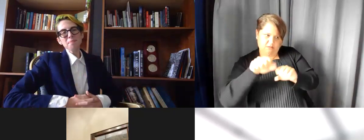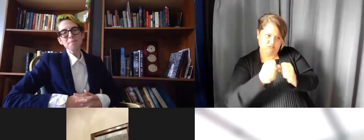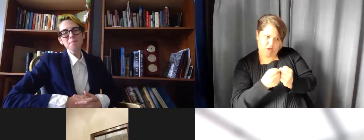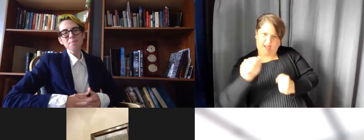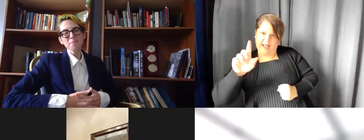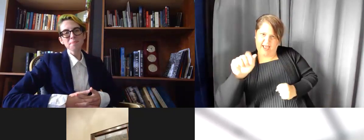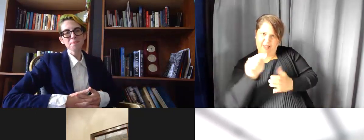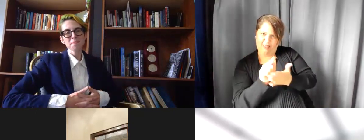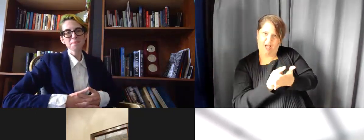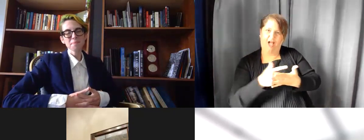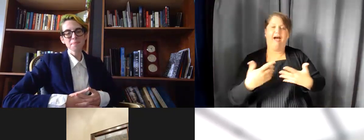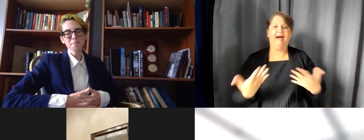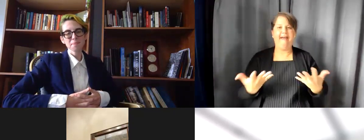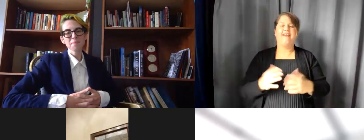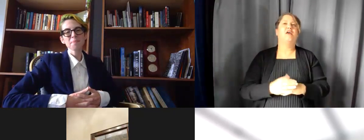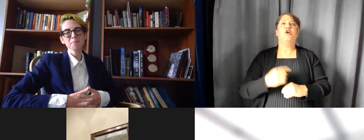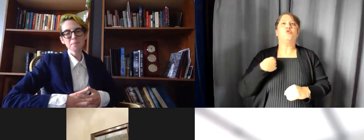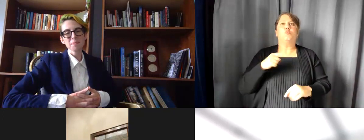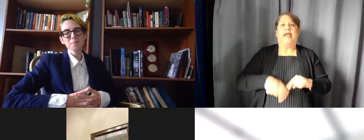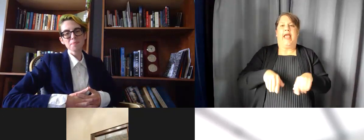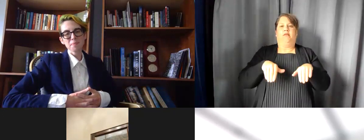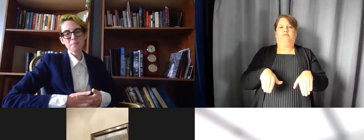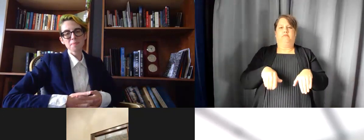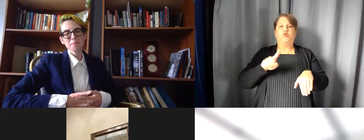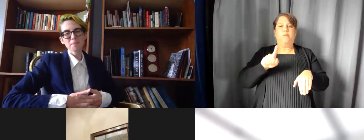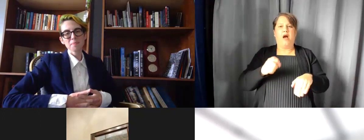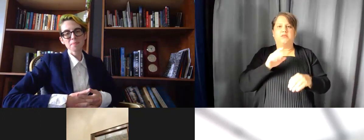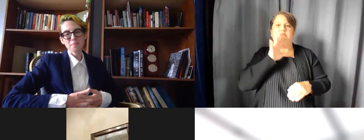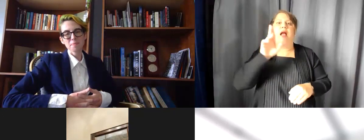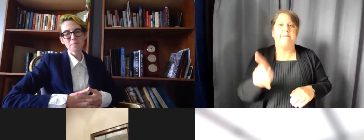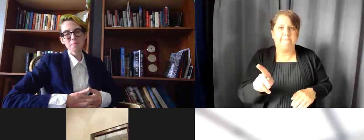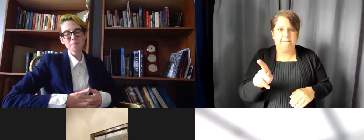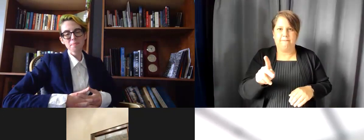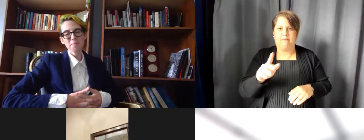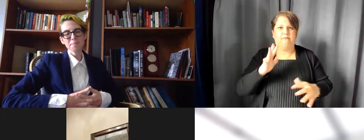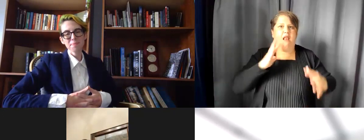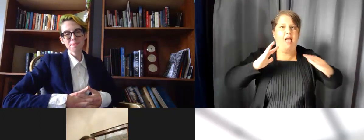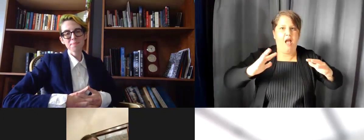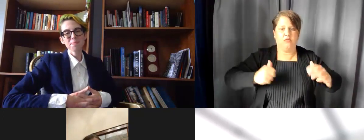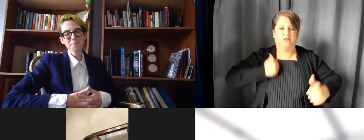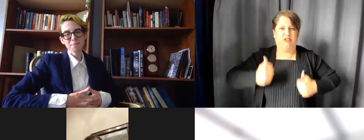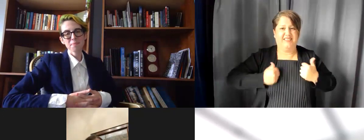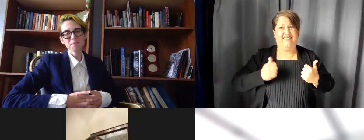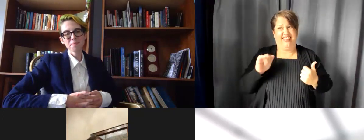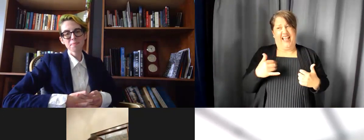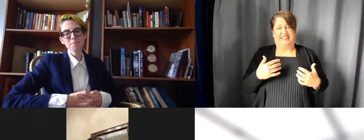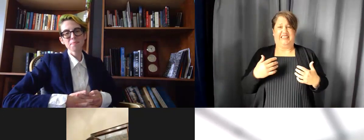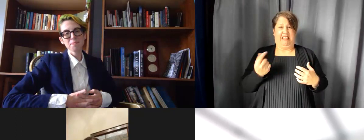Jordan Radford: like you, have to be outspoken, and that's Jordan Radford: that's what's how scary about advocacy is